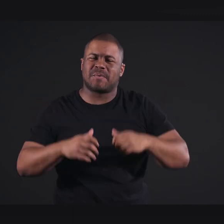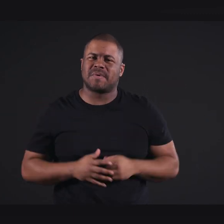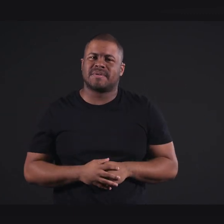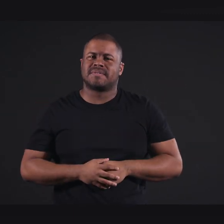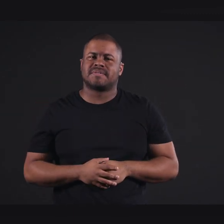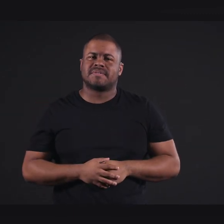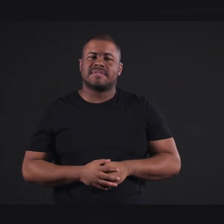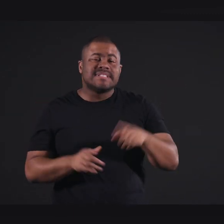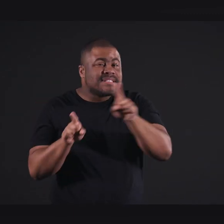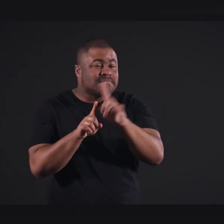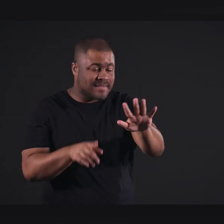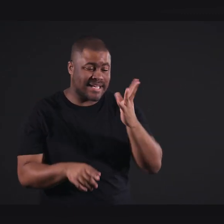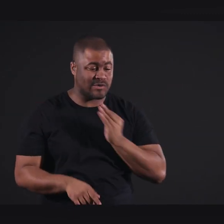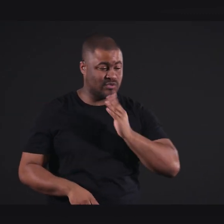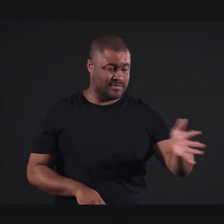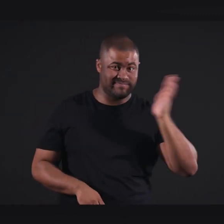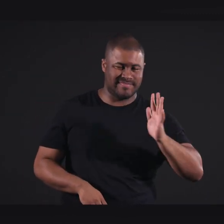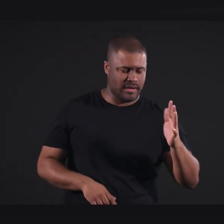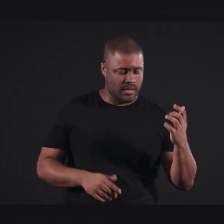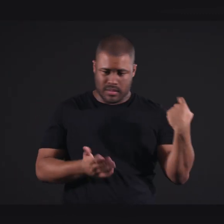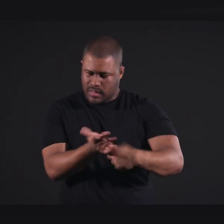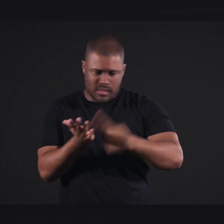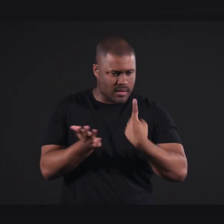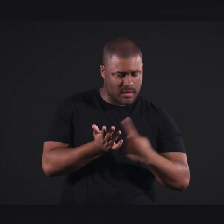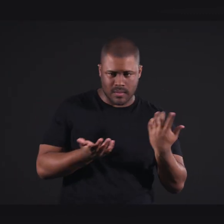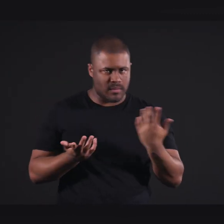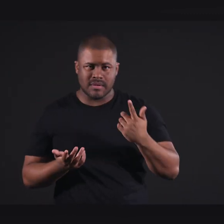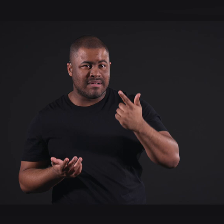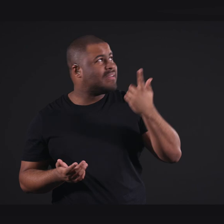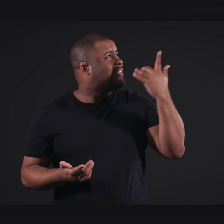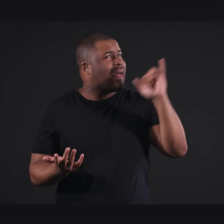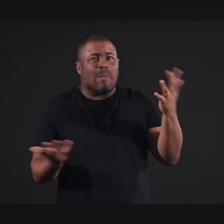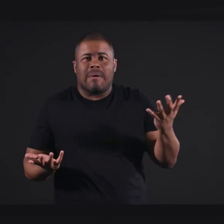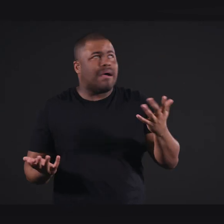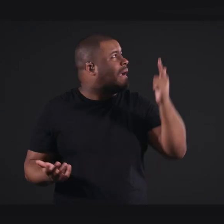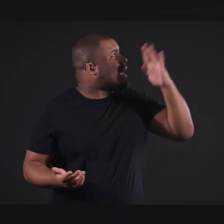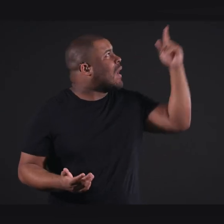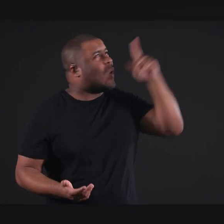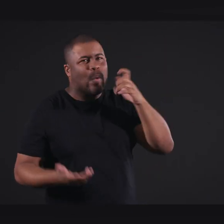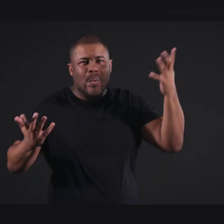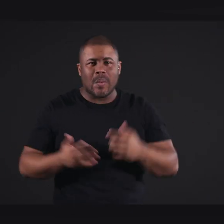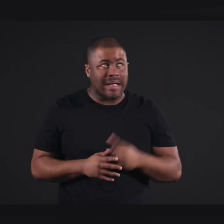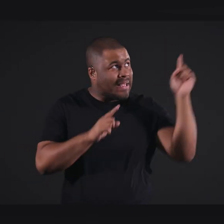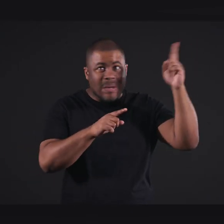So, as Israel was bringing their questions to the table like, who is God, where is he,